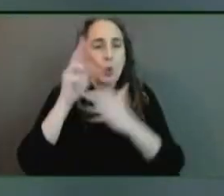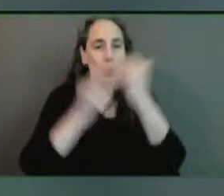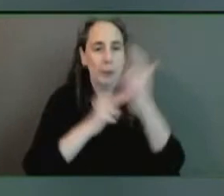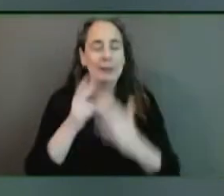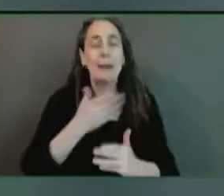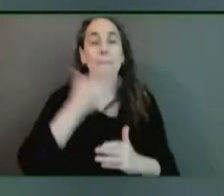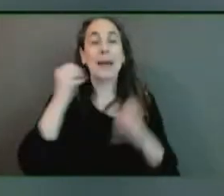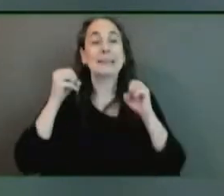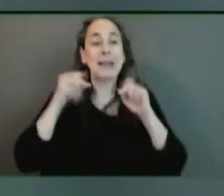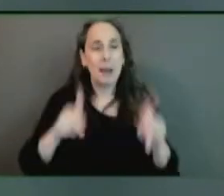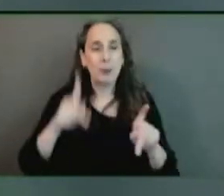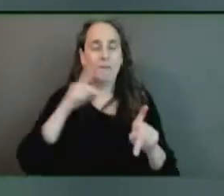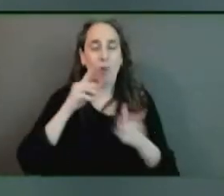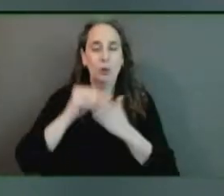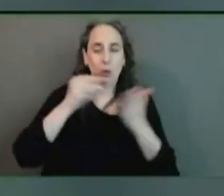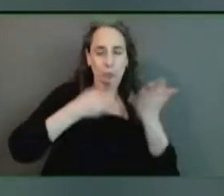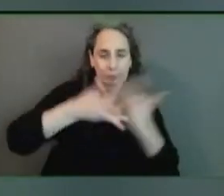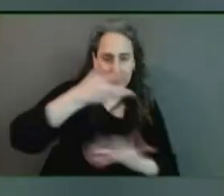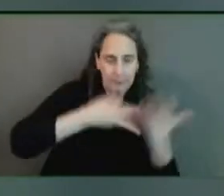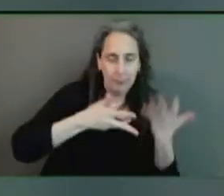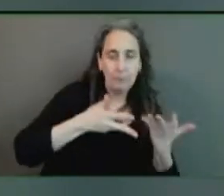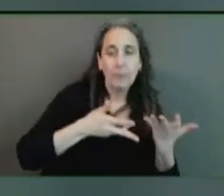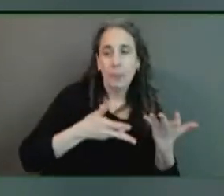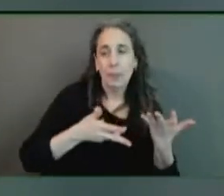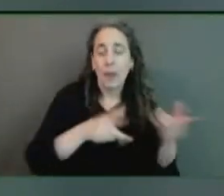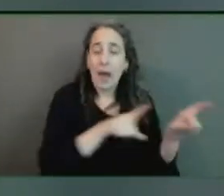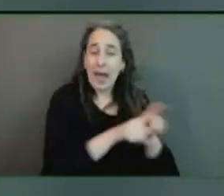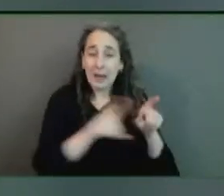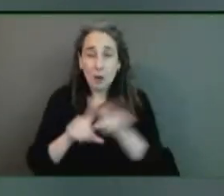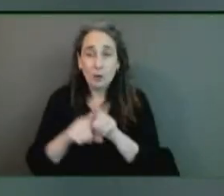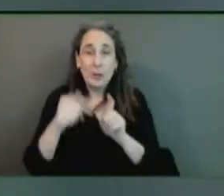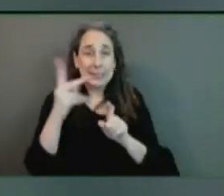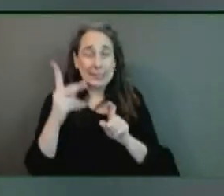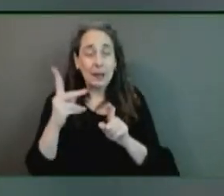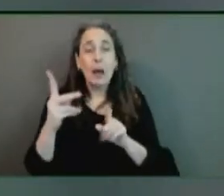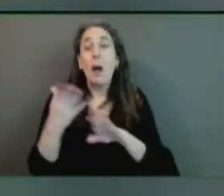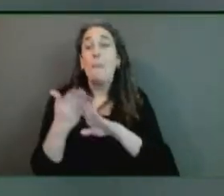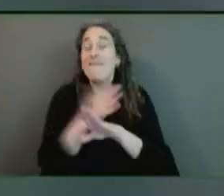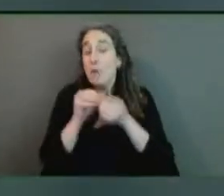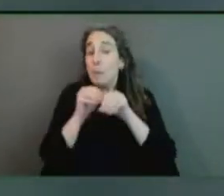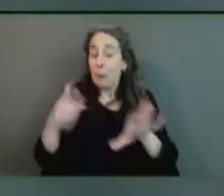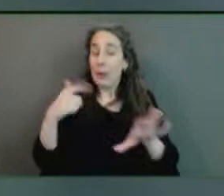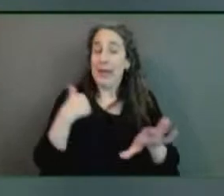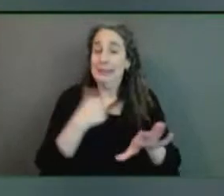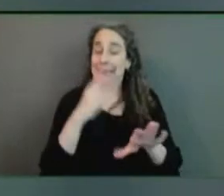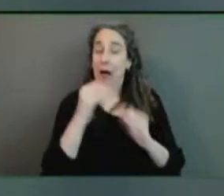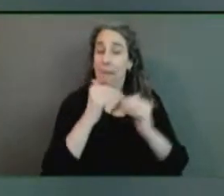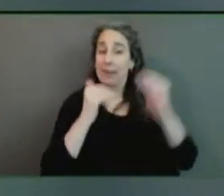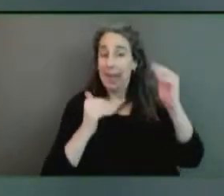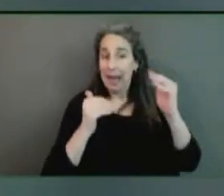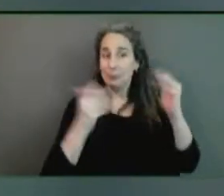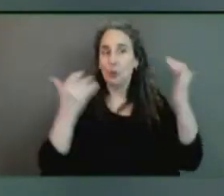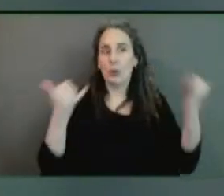the best opportunity for those students to engage. And let's not mentioned some of the gaps